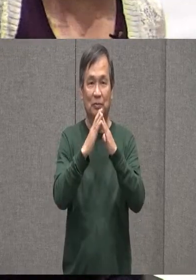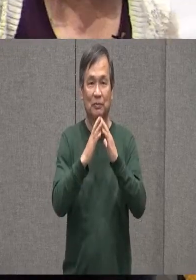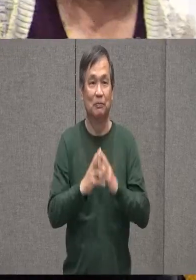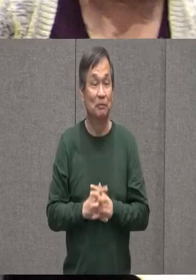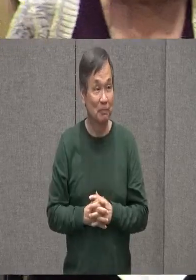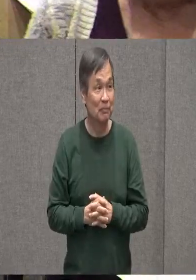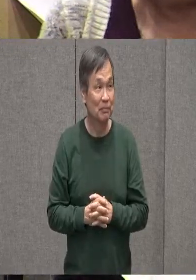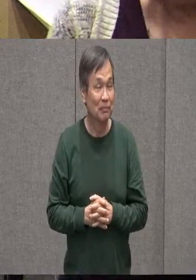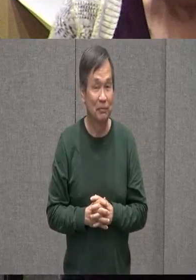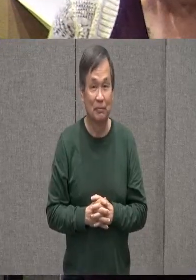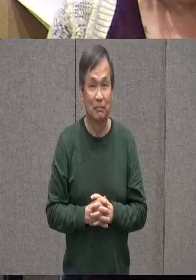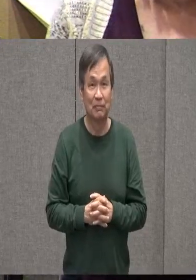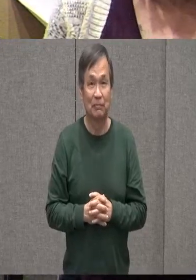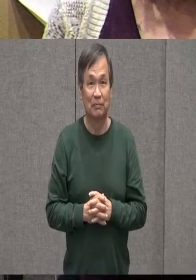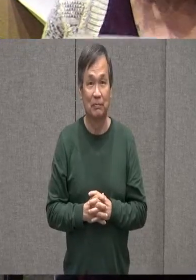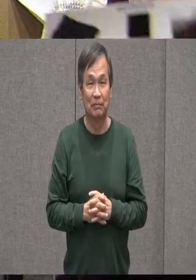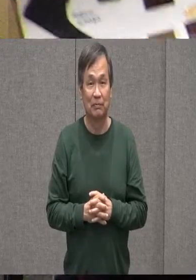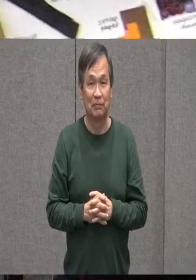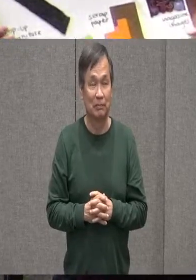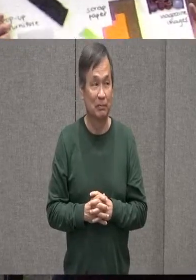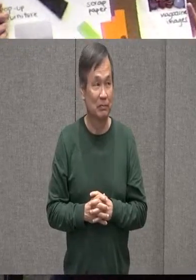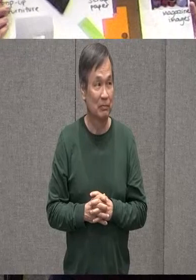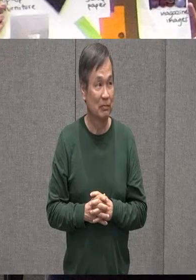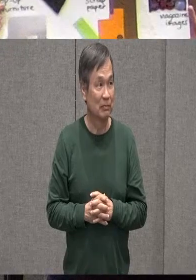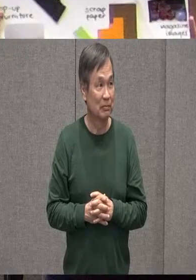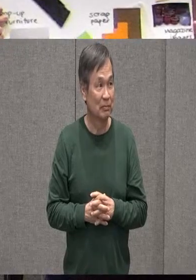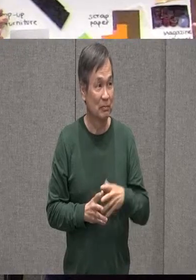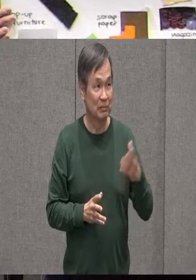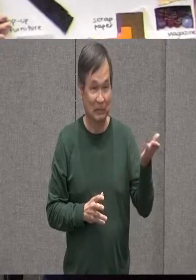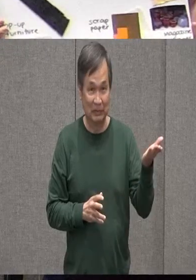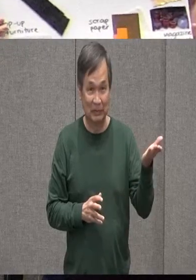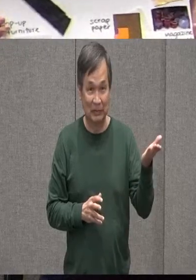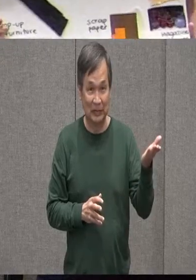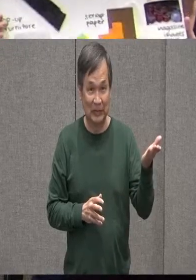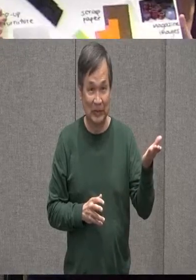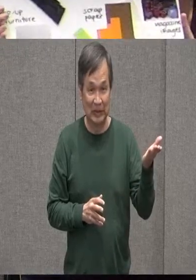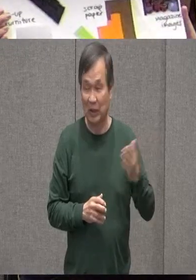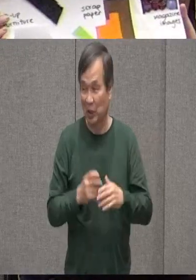Let's see. We'll leave this up for a minute so you can get some ideas on what to do